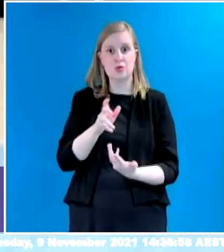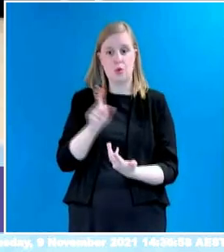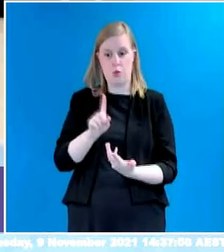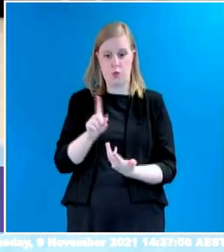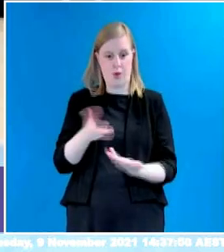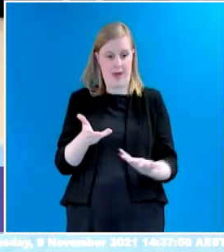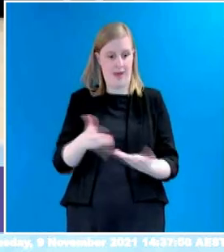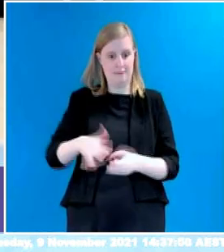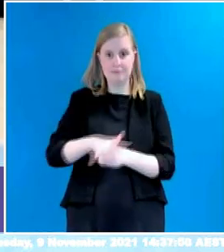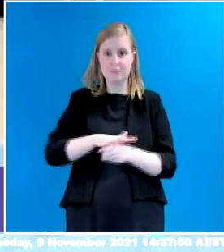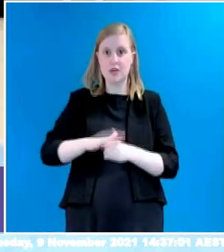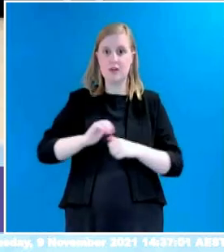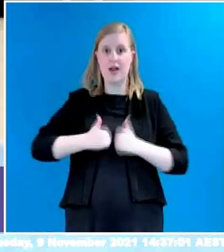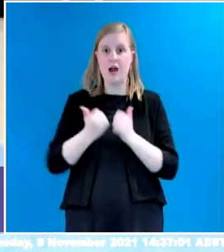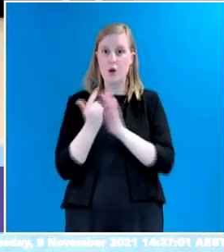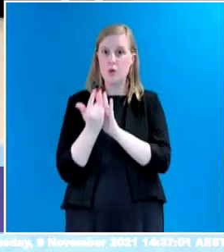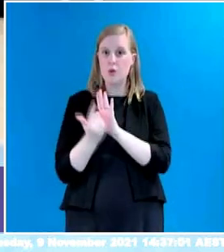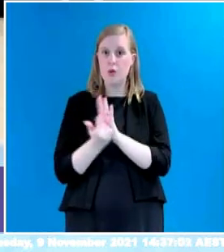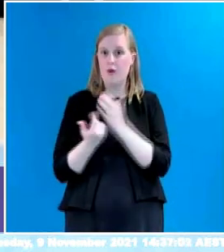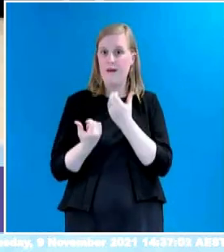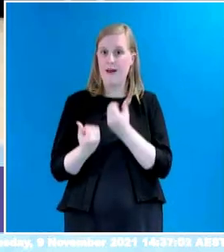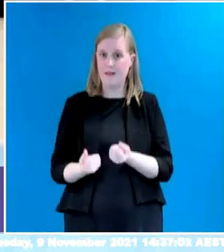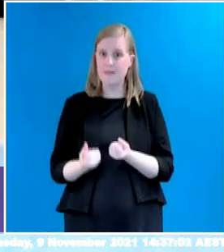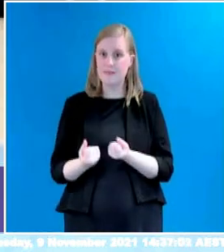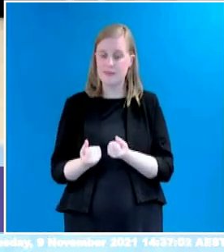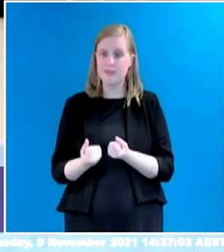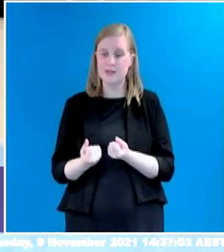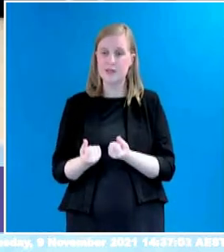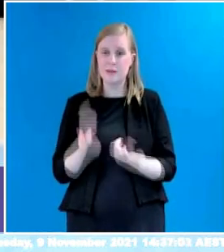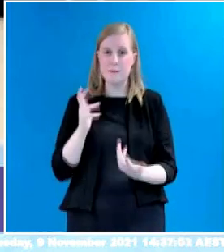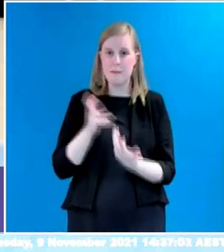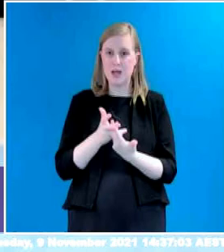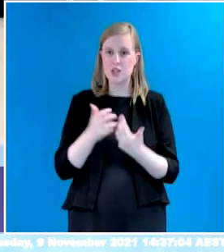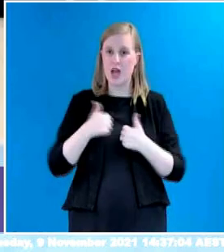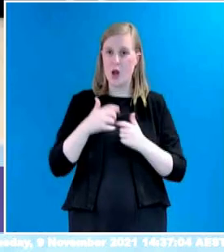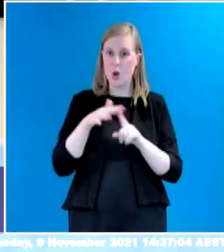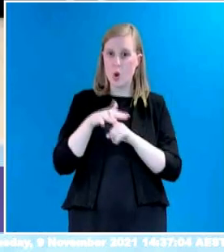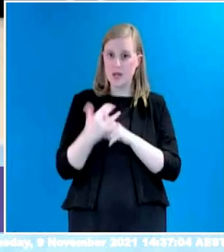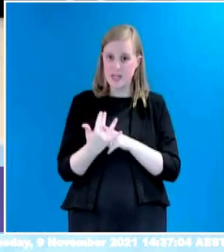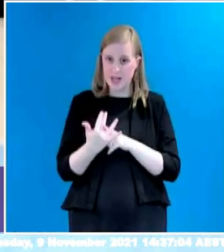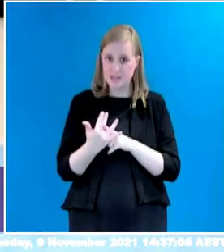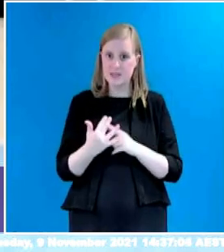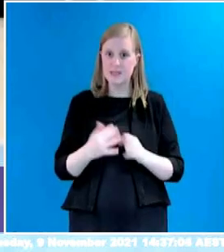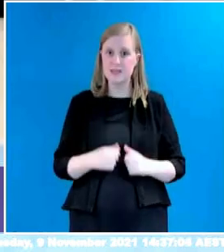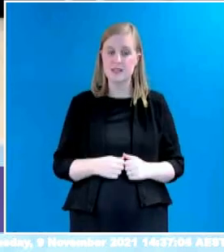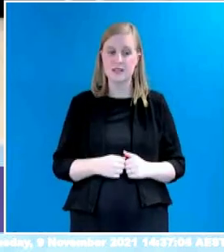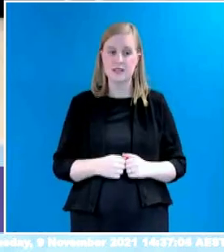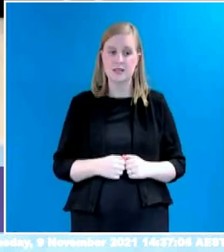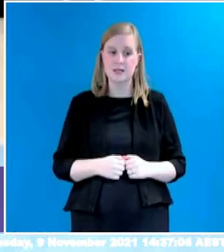Wherever those words in the convention would be understood within the